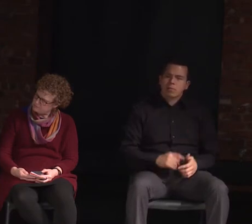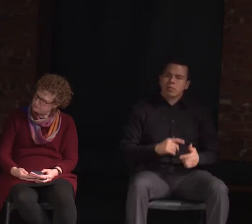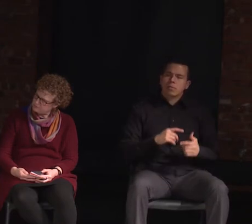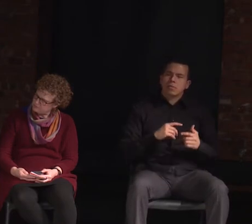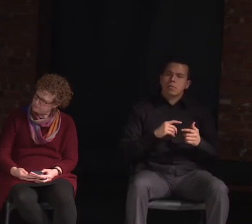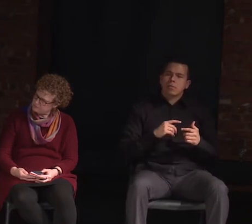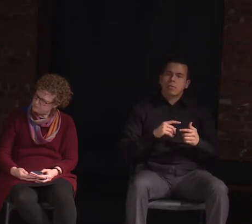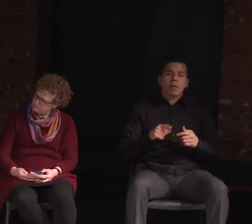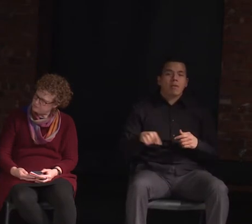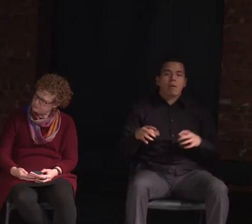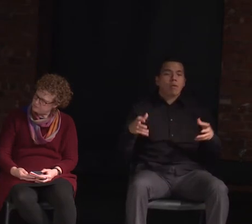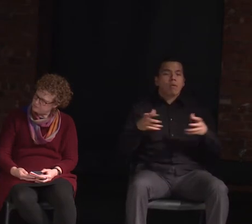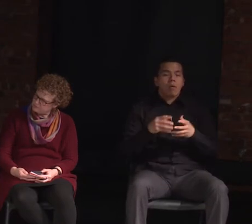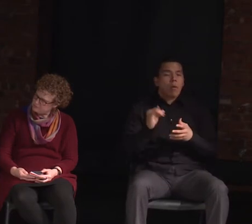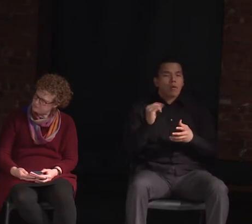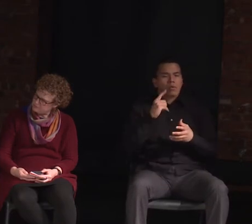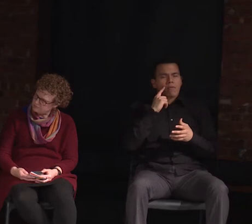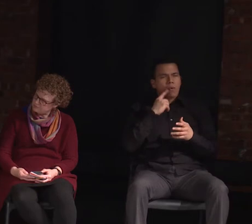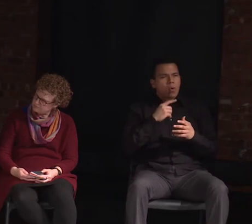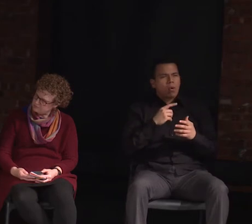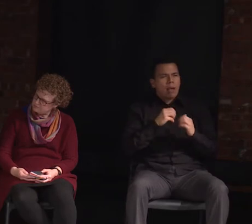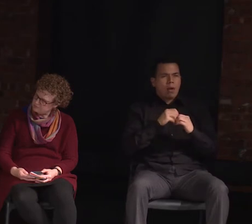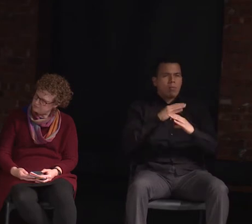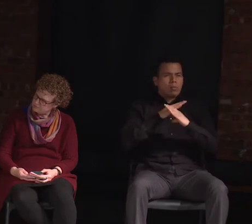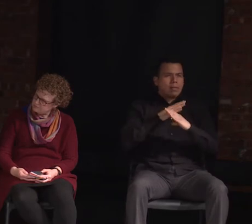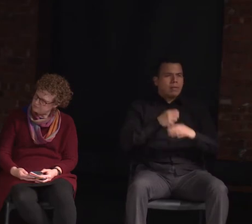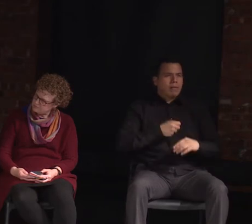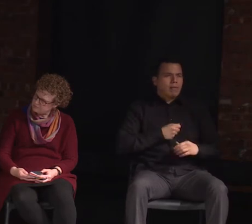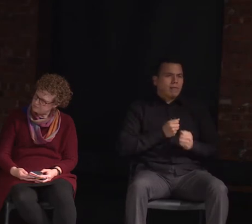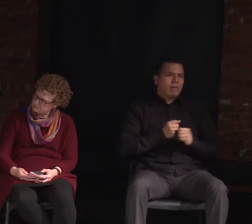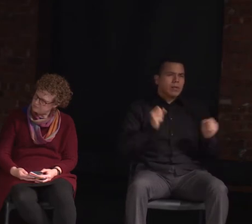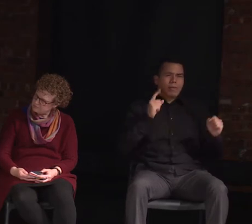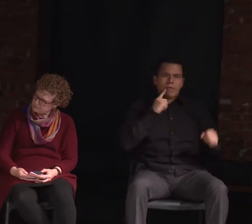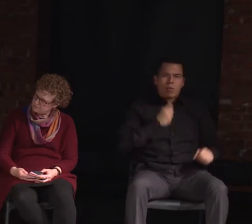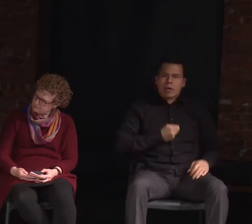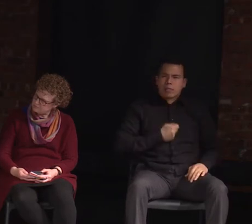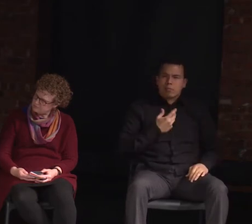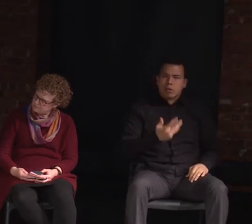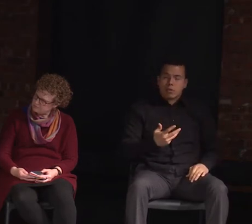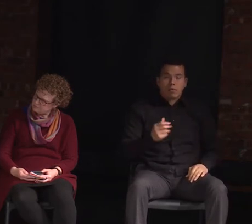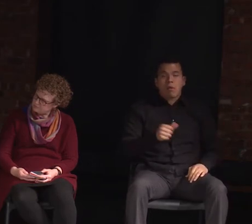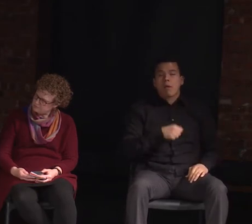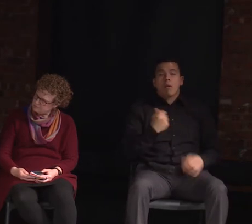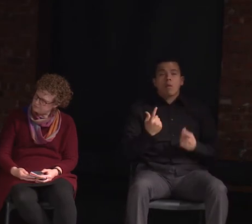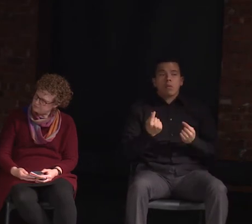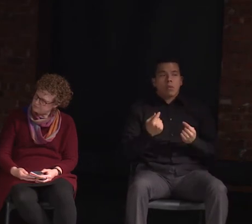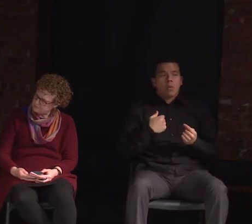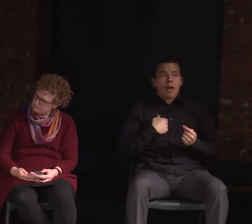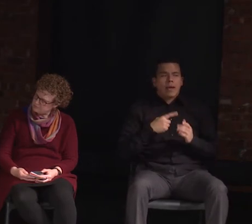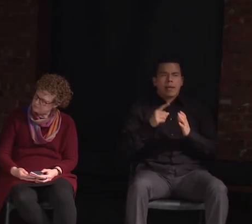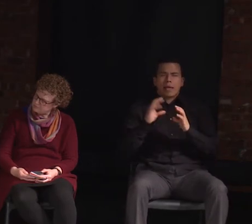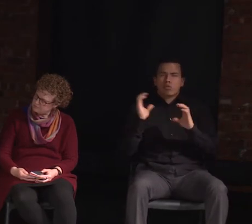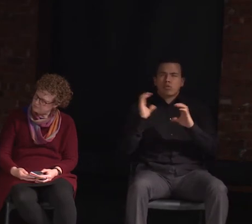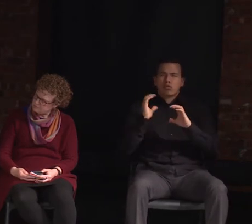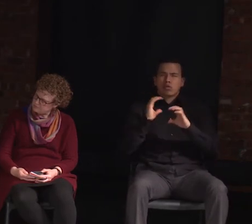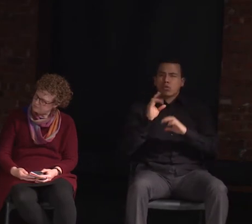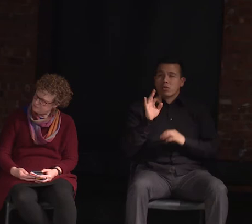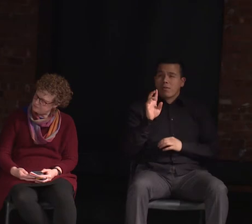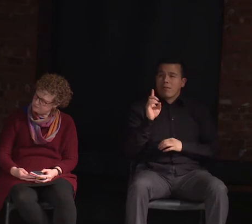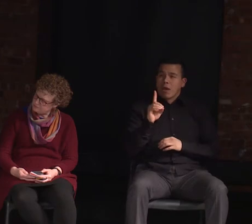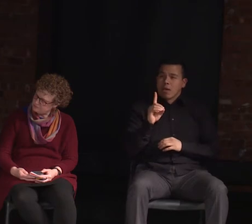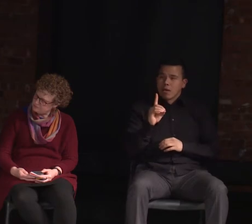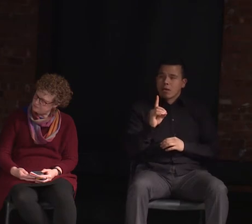A third thing was a search fund that my colleagues did across the board to fund civic engagement